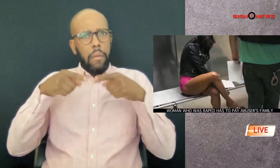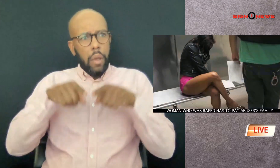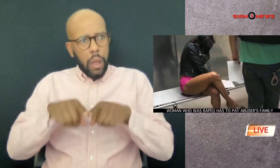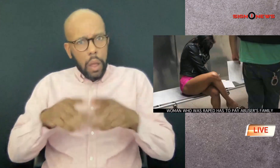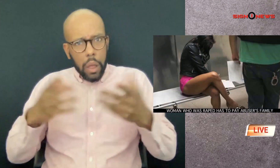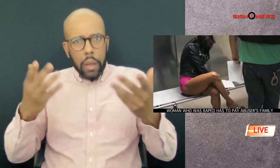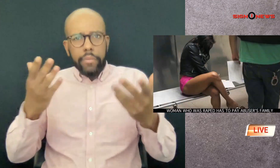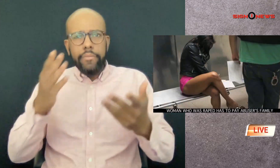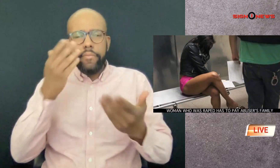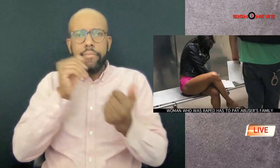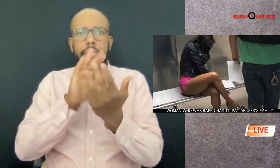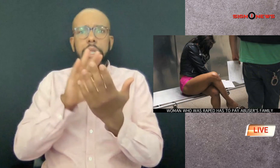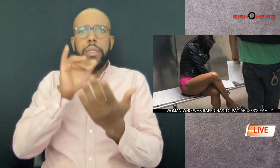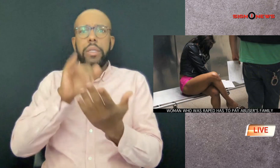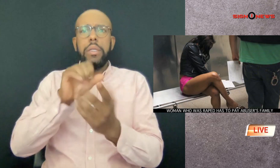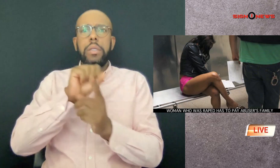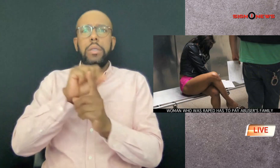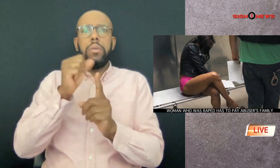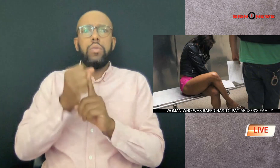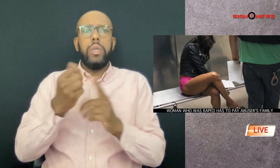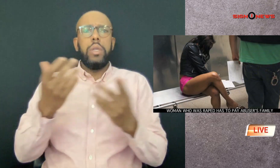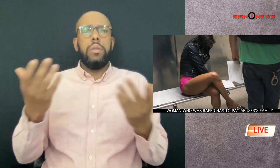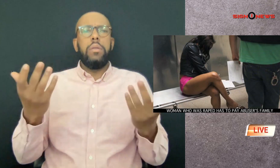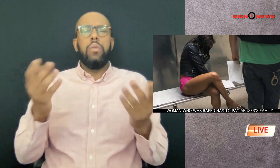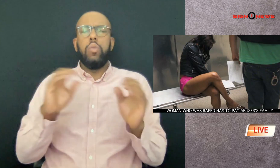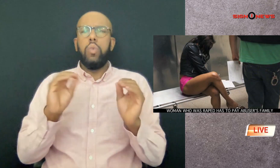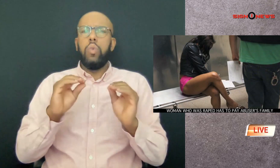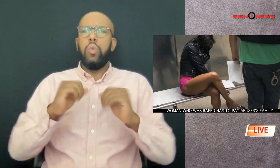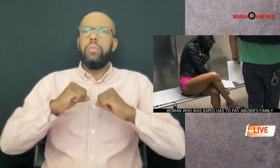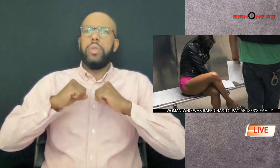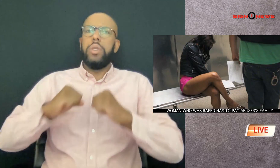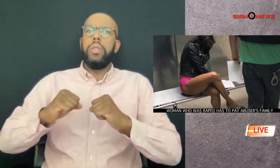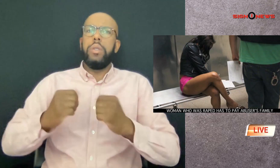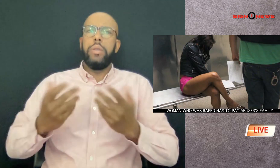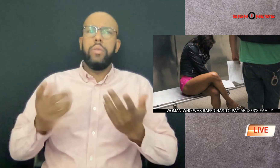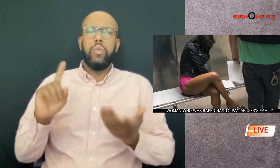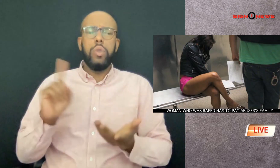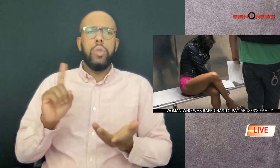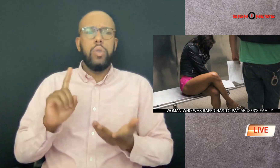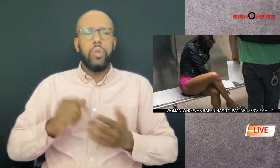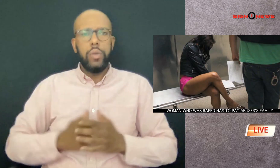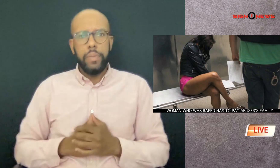victims of sexual abuse and trafficking face punishment rather than protection